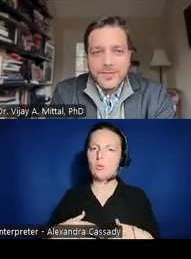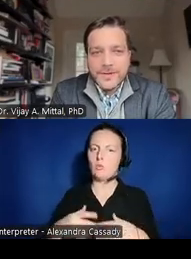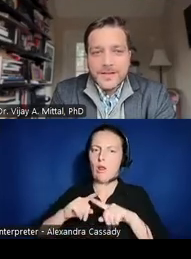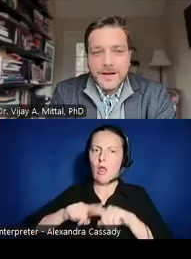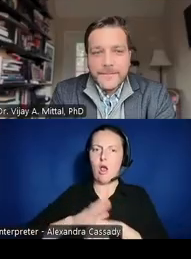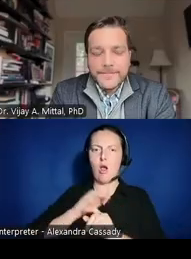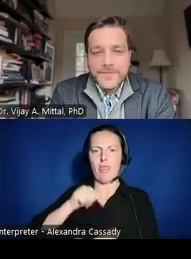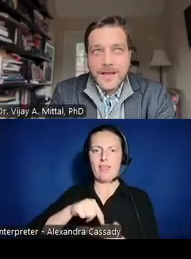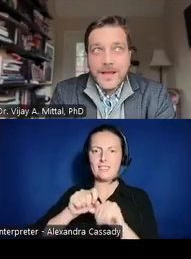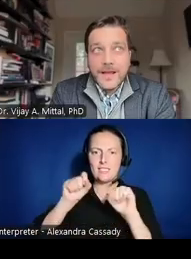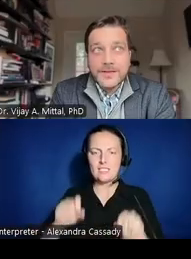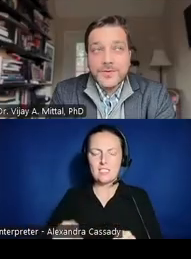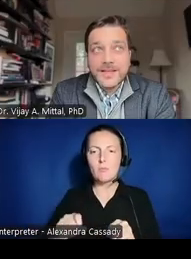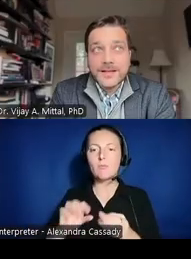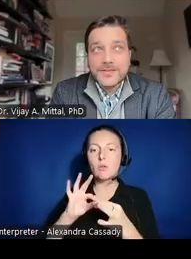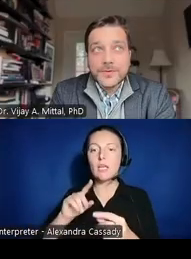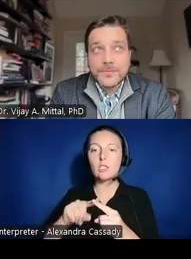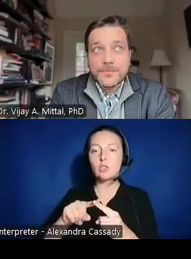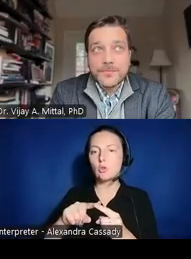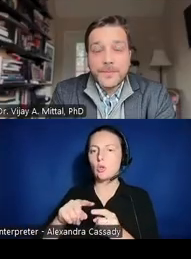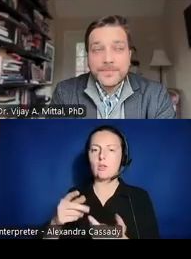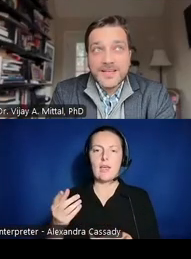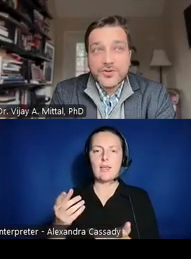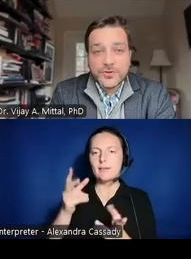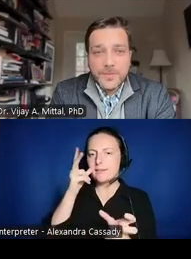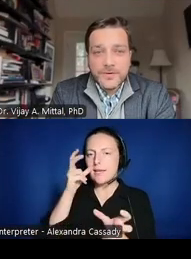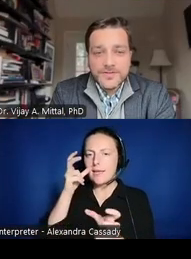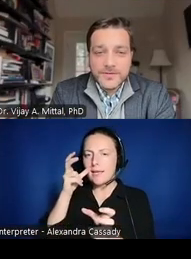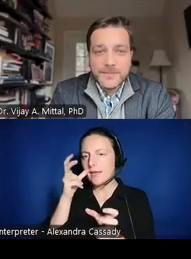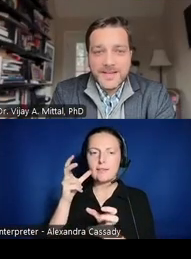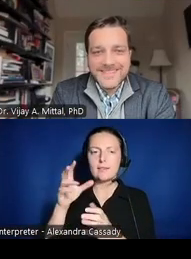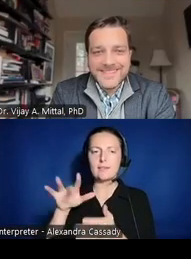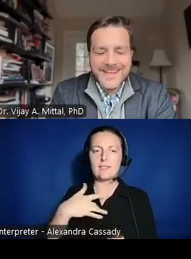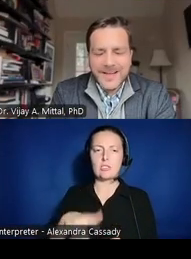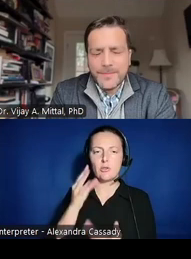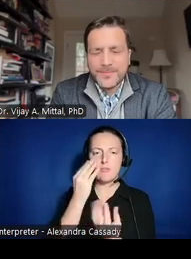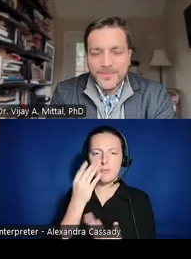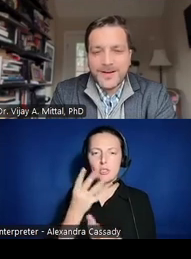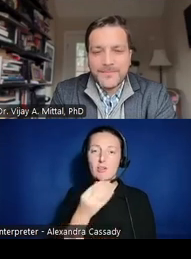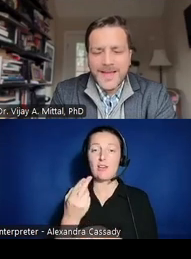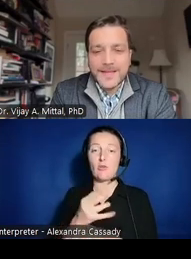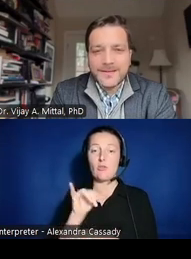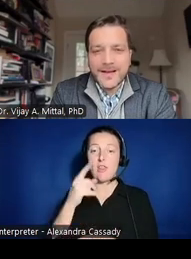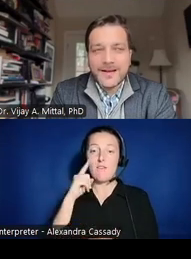really um using it to update internal models that are keeping us standing up um and then